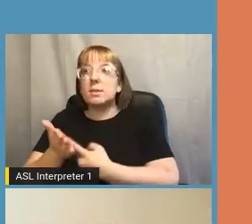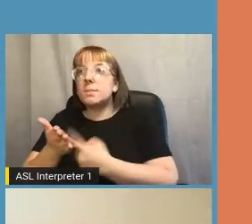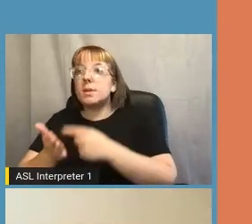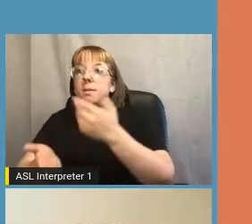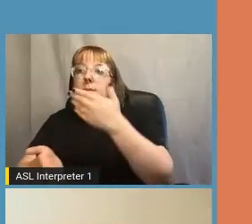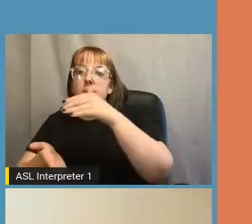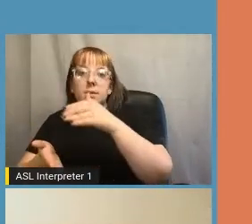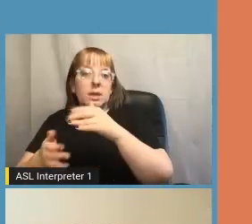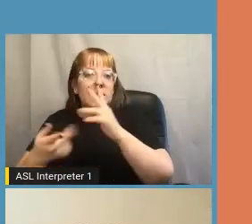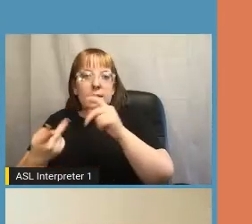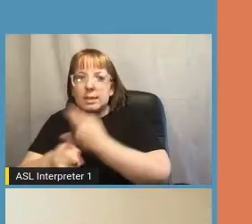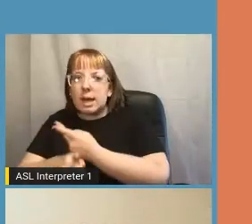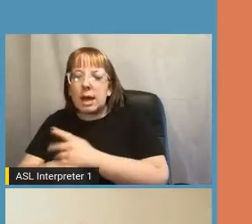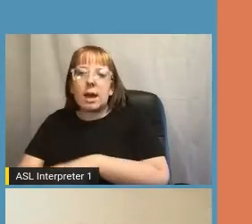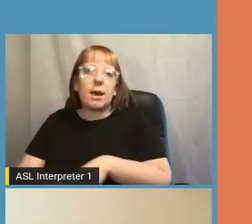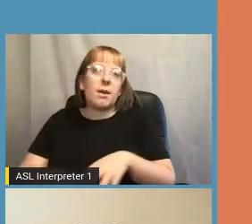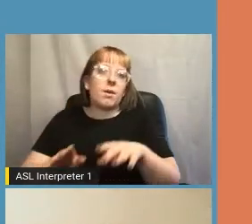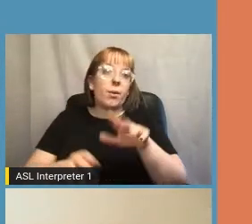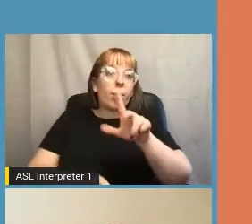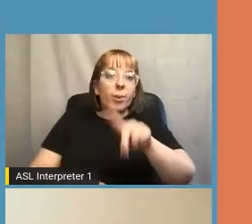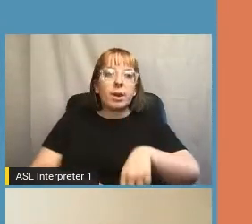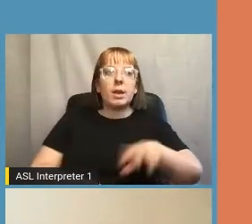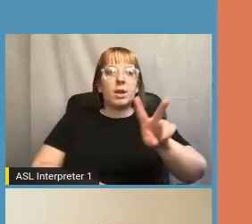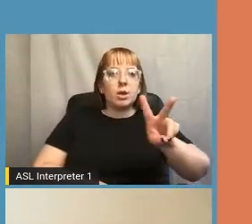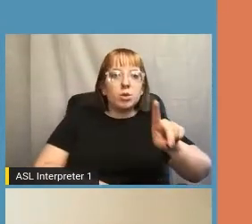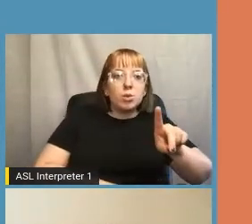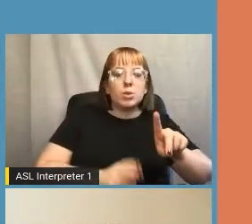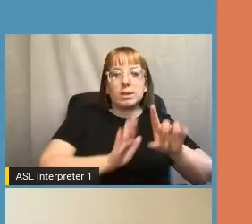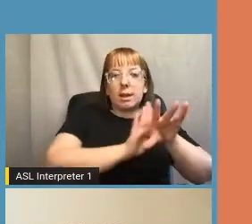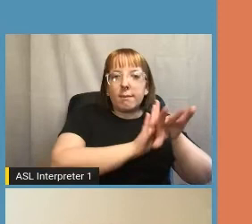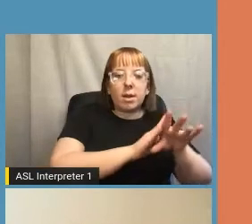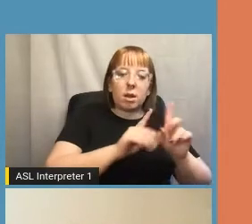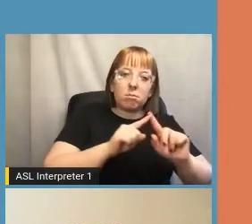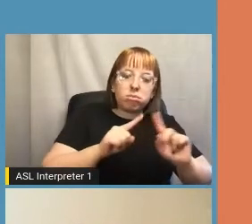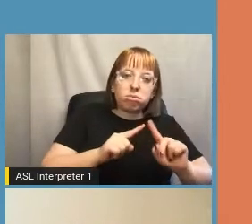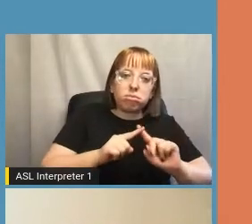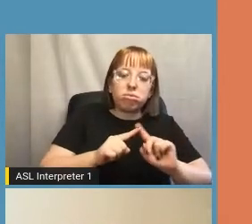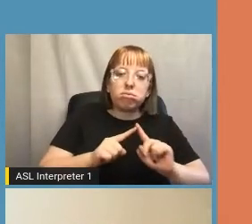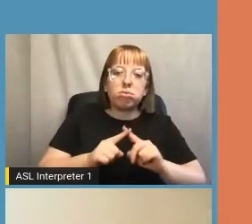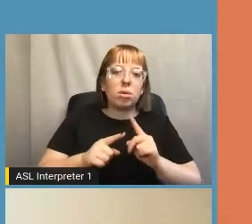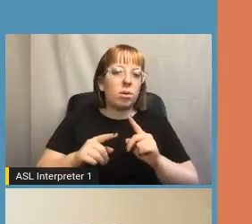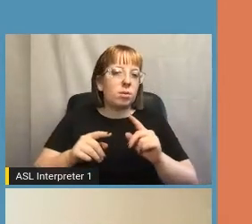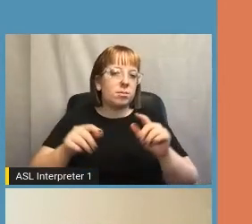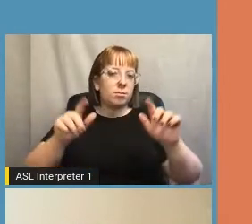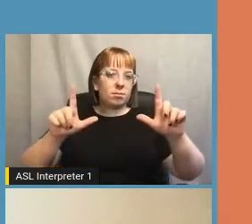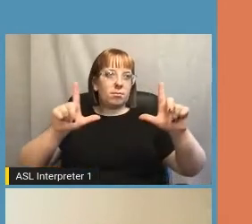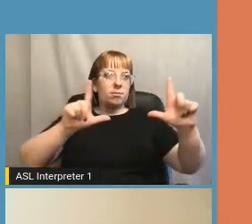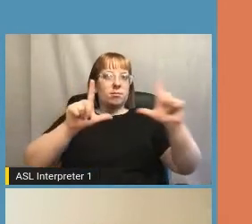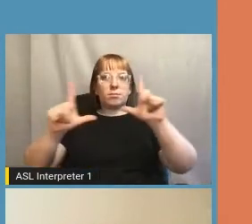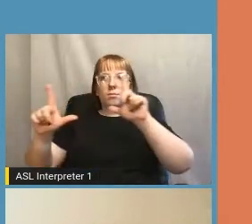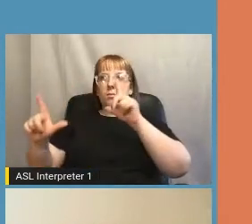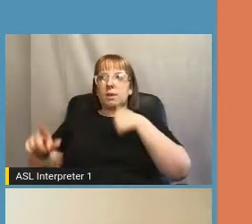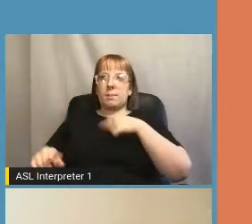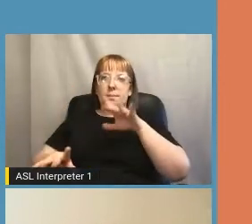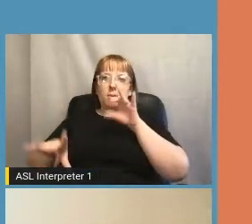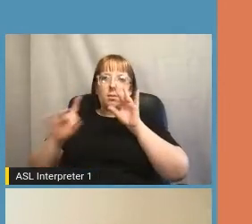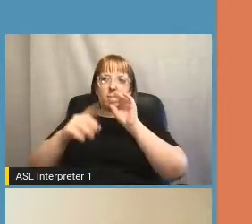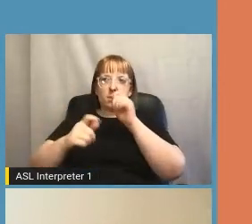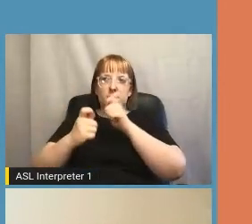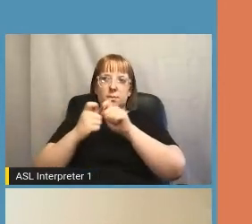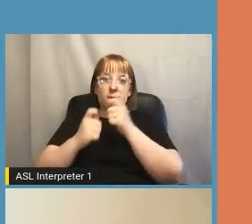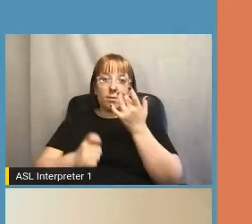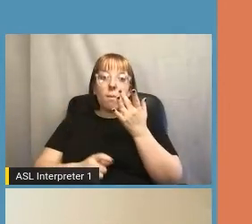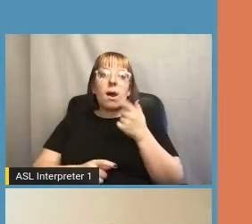video or 3d in terms of what goes on the walls in those spots i even did a a b c d situation where i